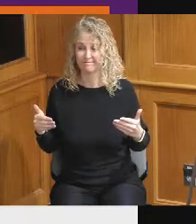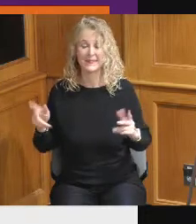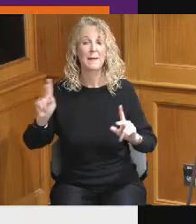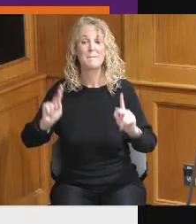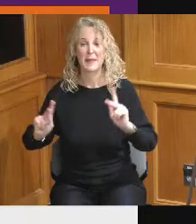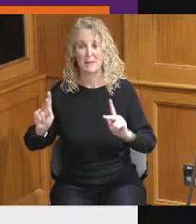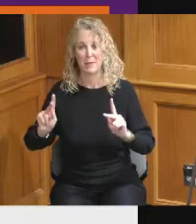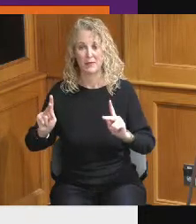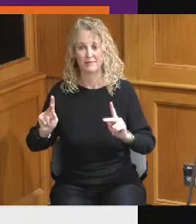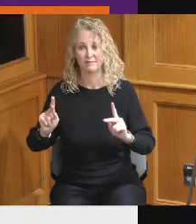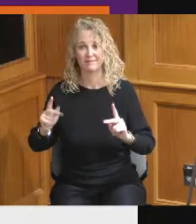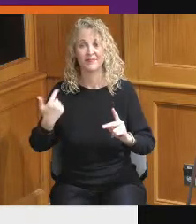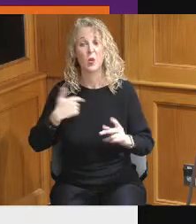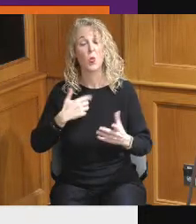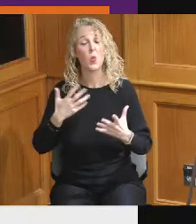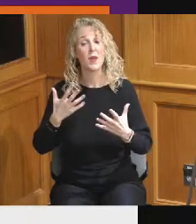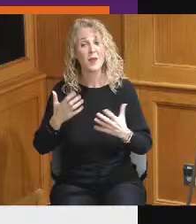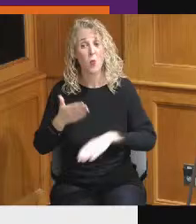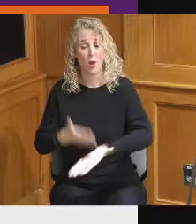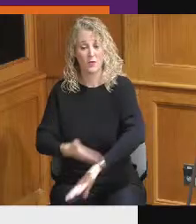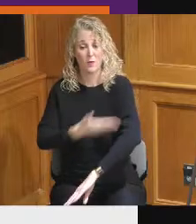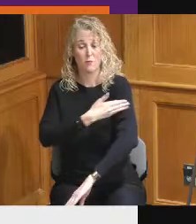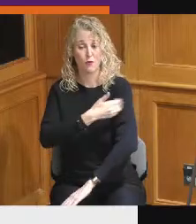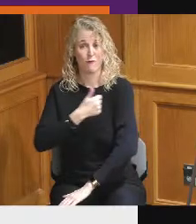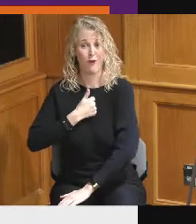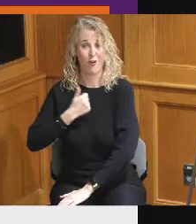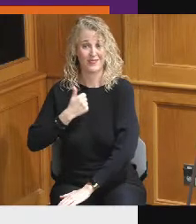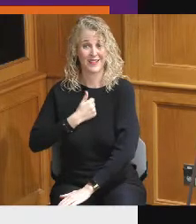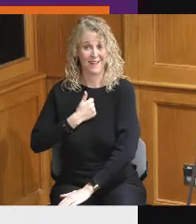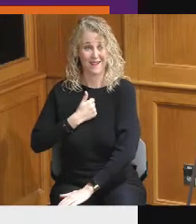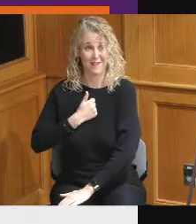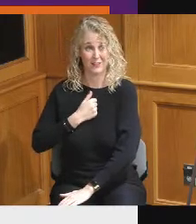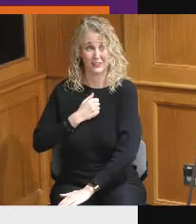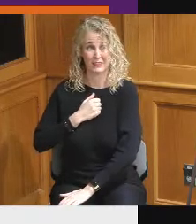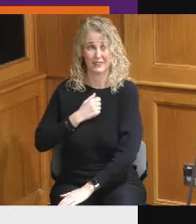want to get better at CDF to be quite honest is this is about some of the developers we want to